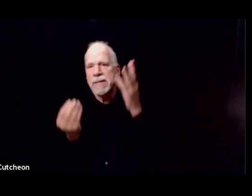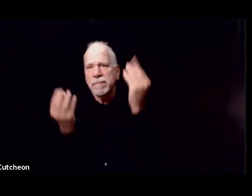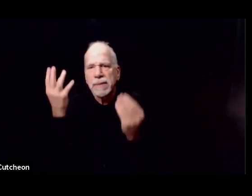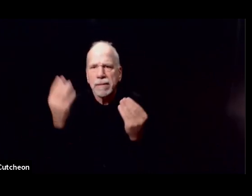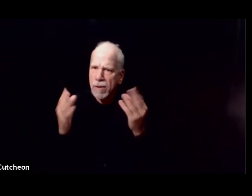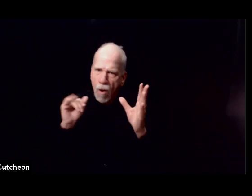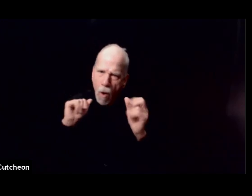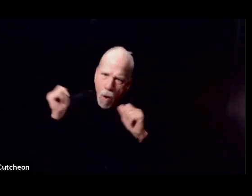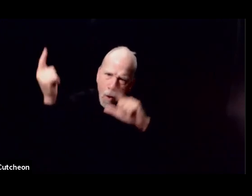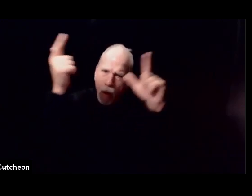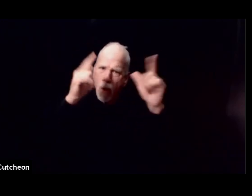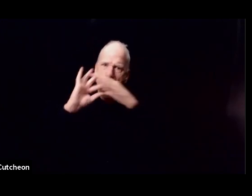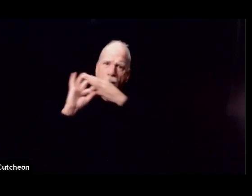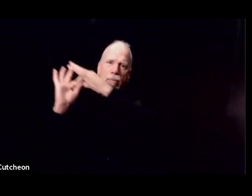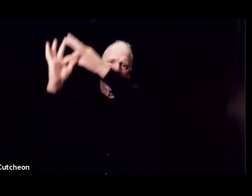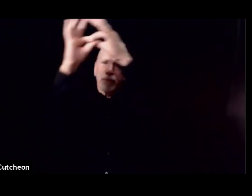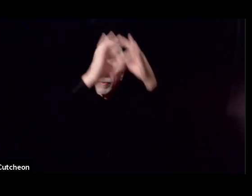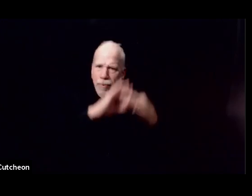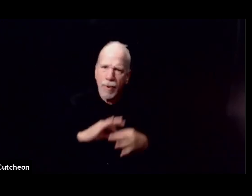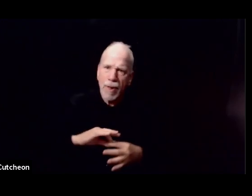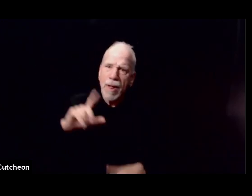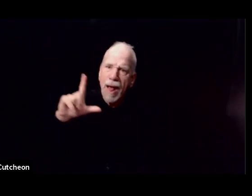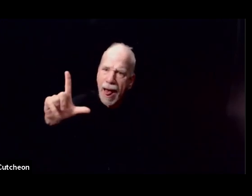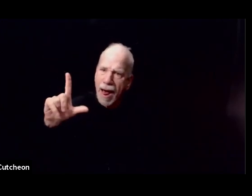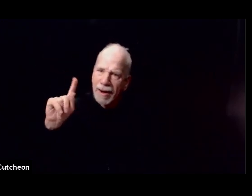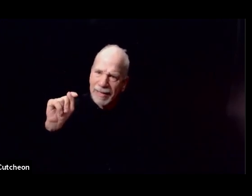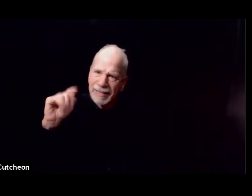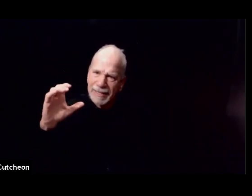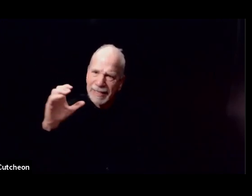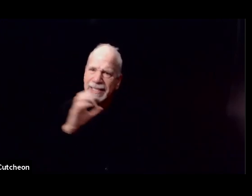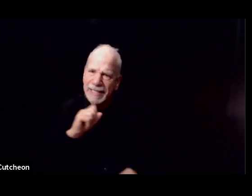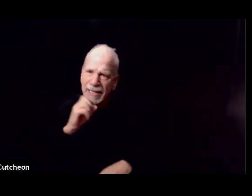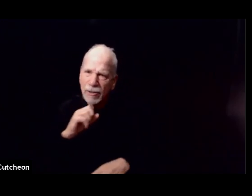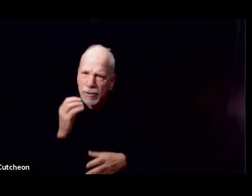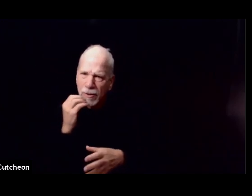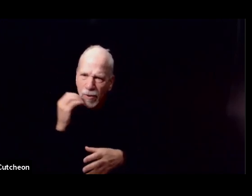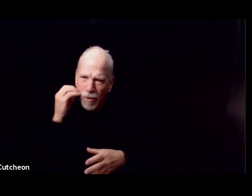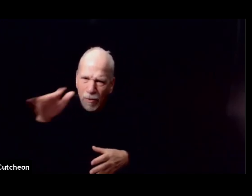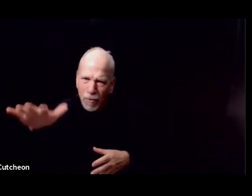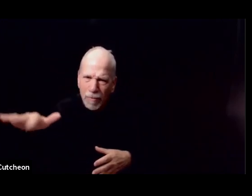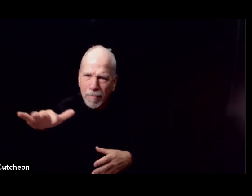facet of this pandemic response that touches on all of these disciplines also we need to